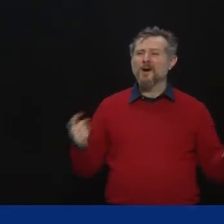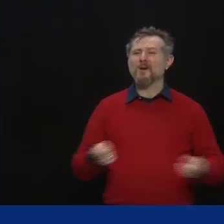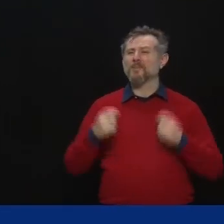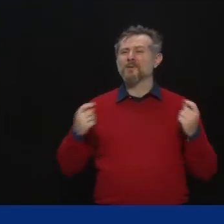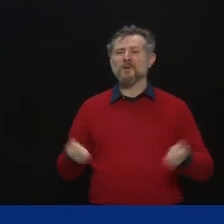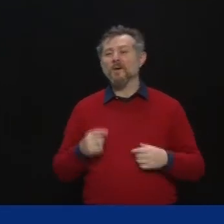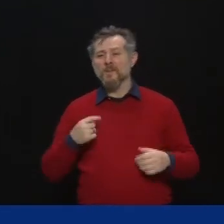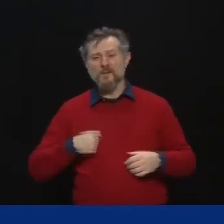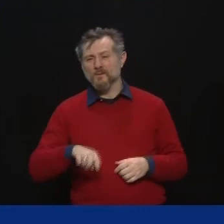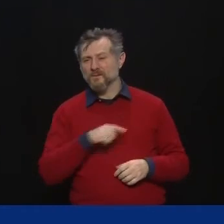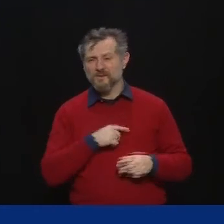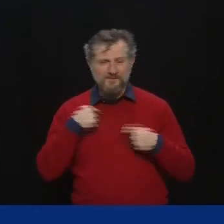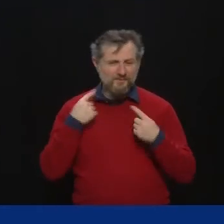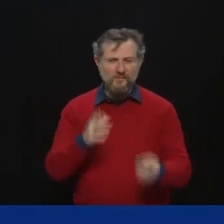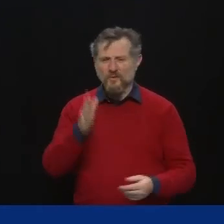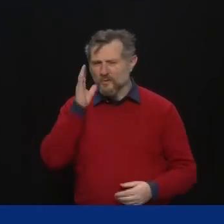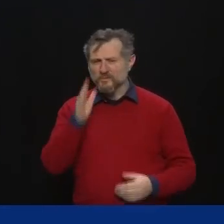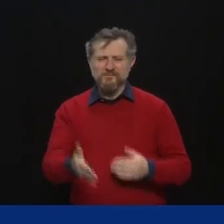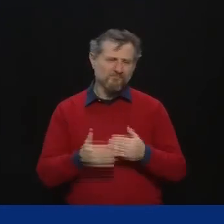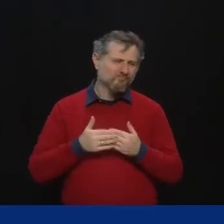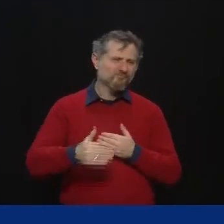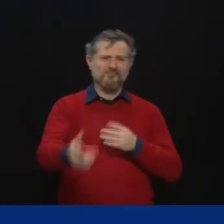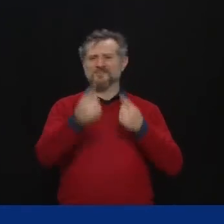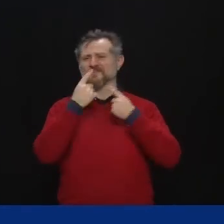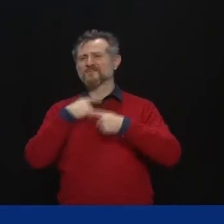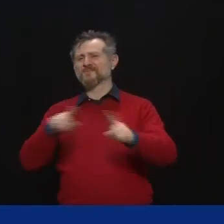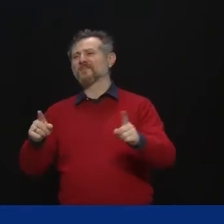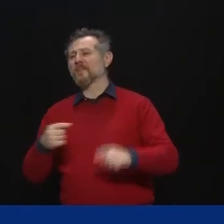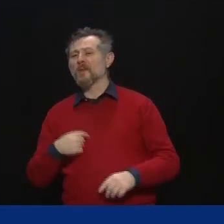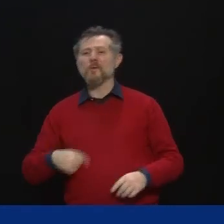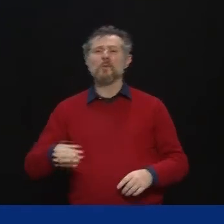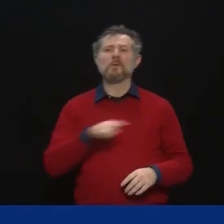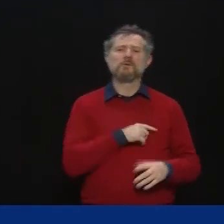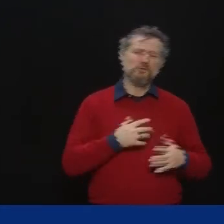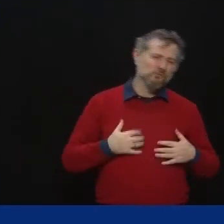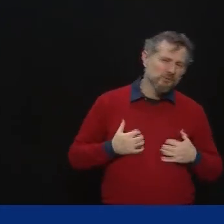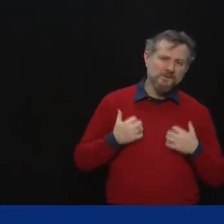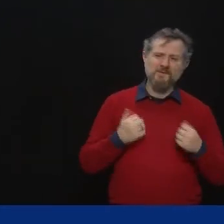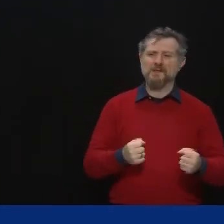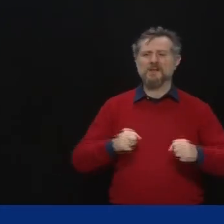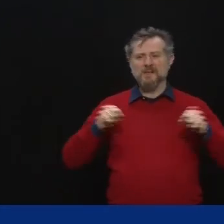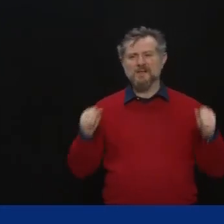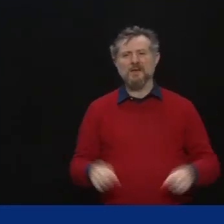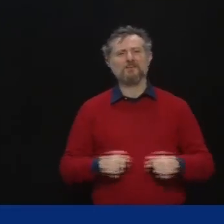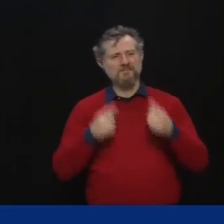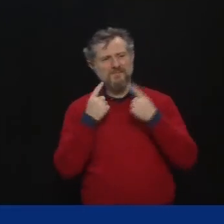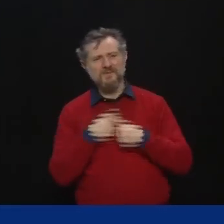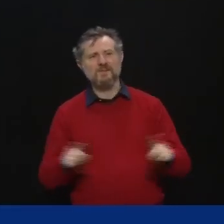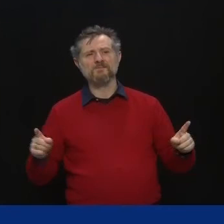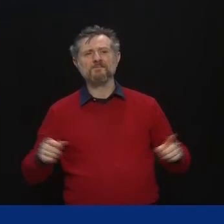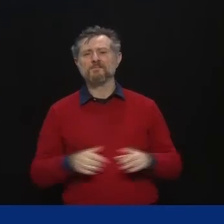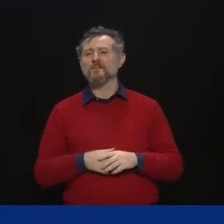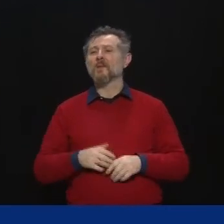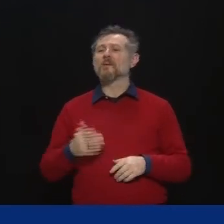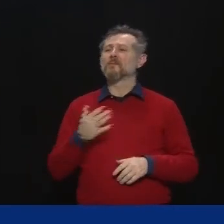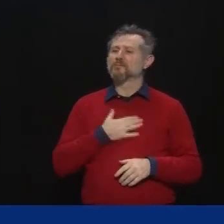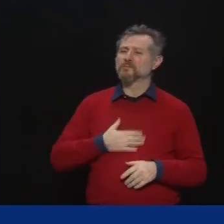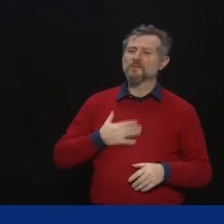PEOPLE HAD TO DO BEING SEPARATED FROM THEIR LOVED ONES AND NOT BEING ABLE TO VISIT THE NURSING HOMES. IT'S A DIFFERENT DYNAMIC. LET'S CELEBRATE WE HAVE COME